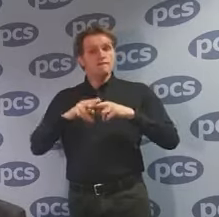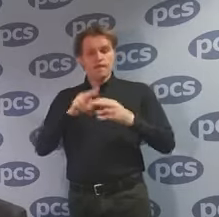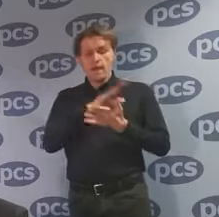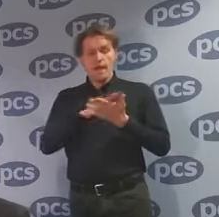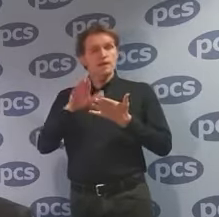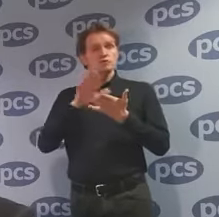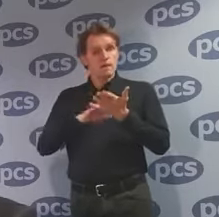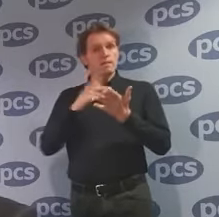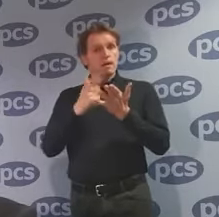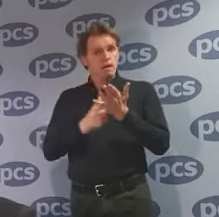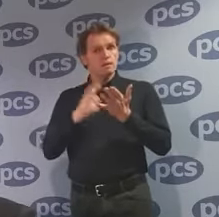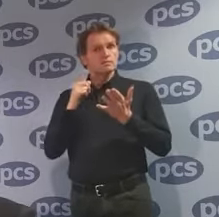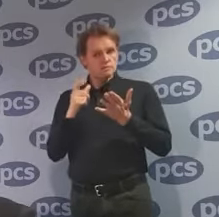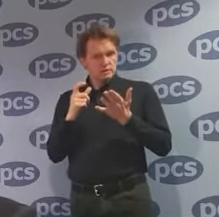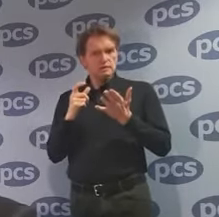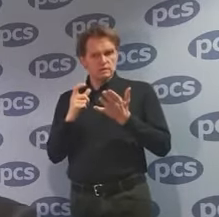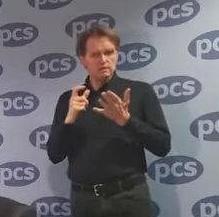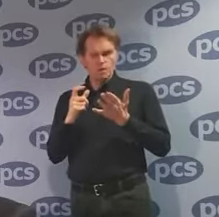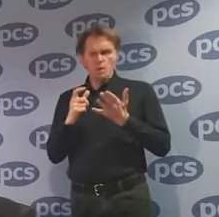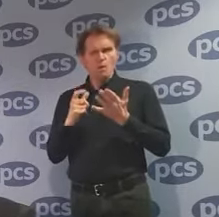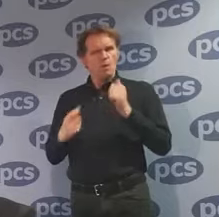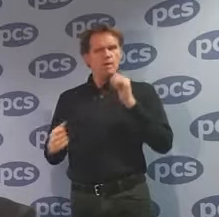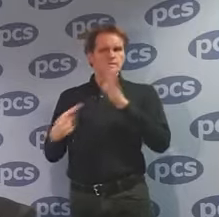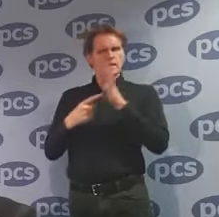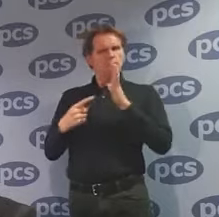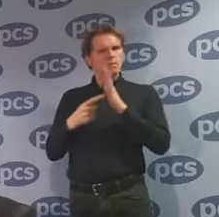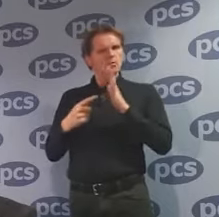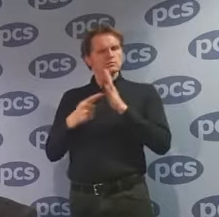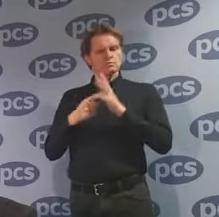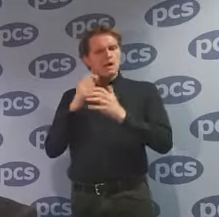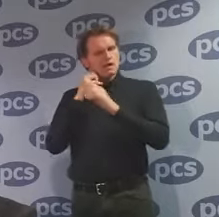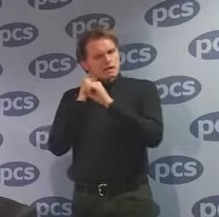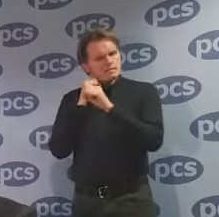50,000 in recent years and office closures continue to try to deliver